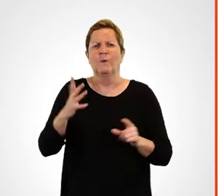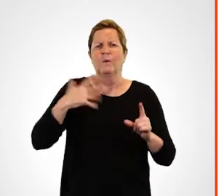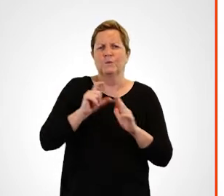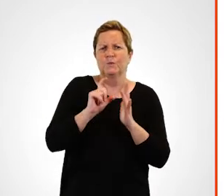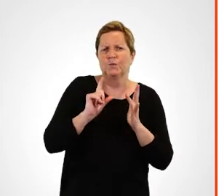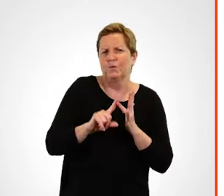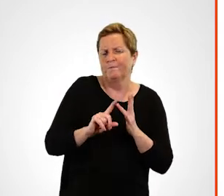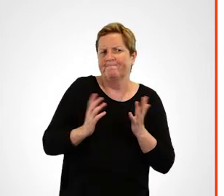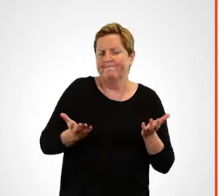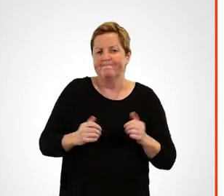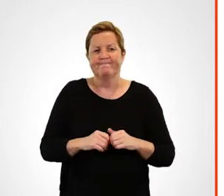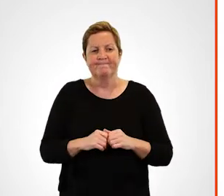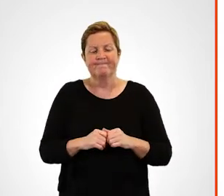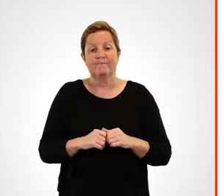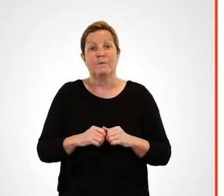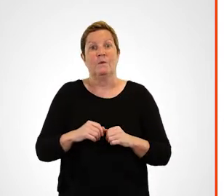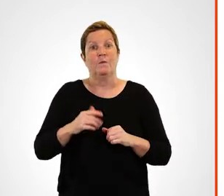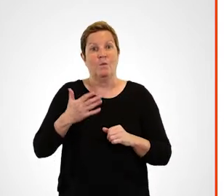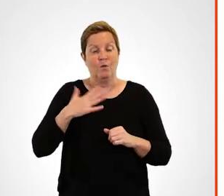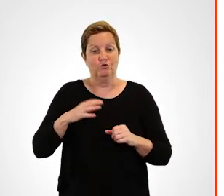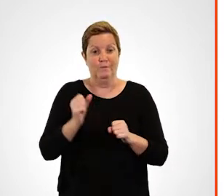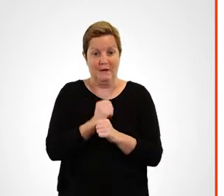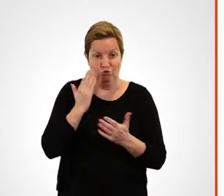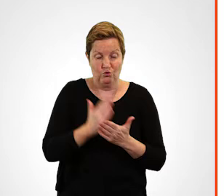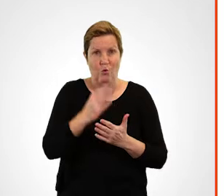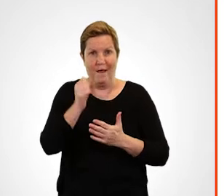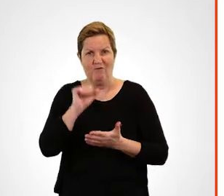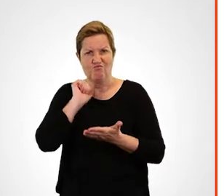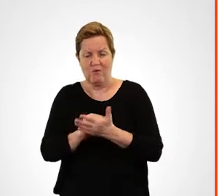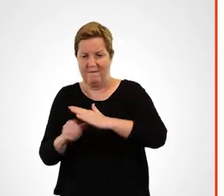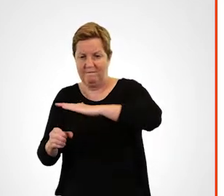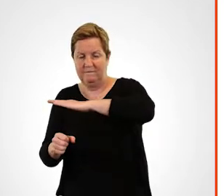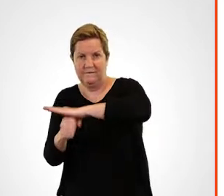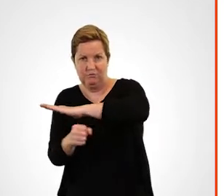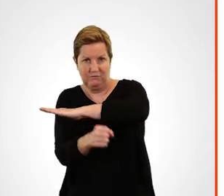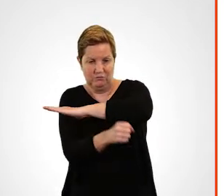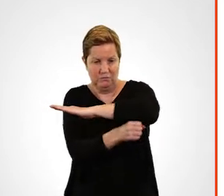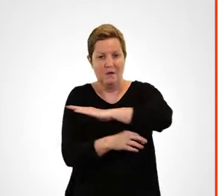We wanted to make sure that we're putting in place the necessary foundations for the child